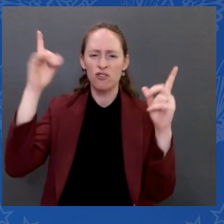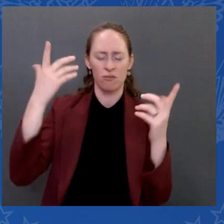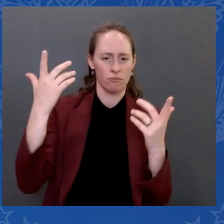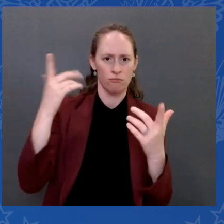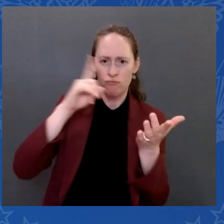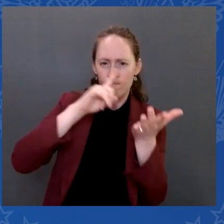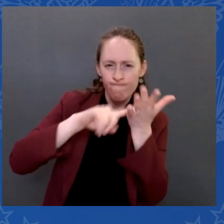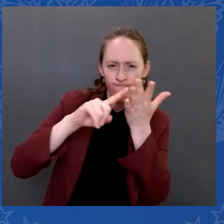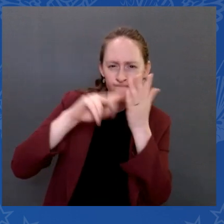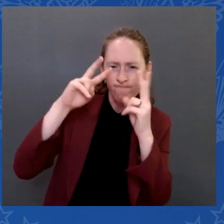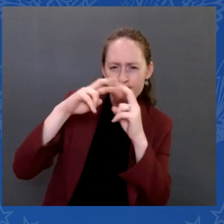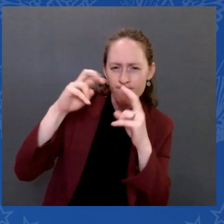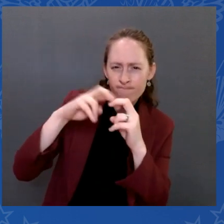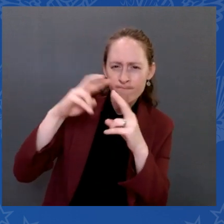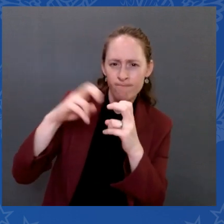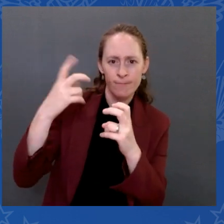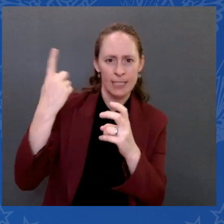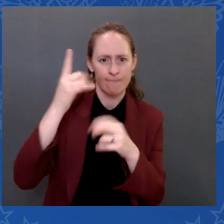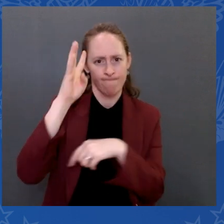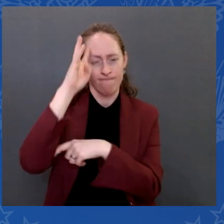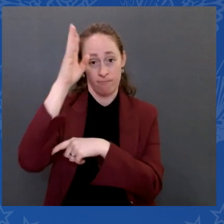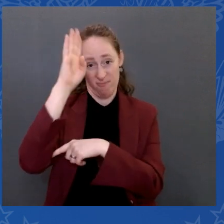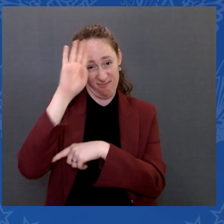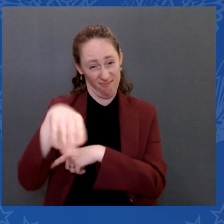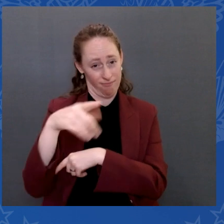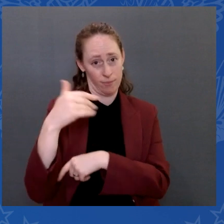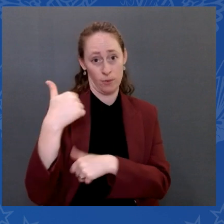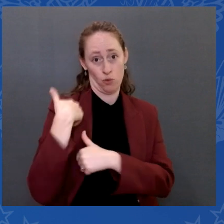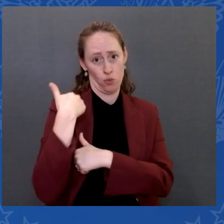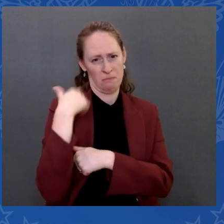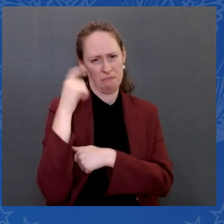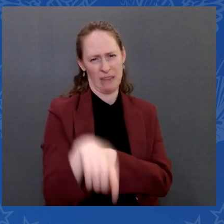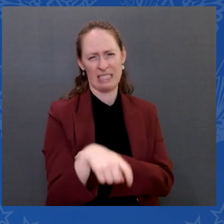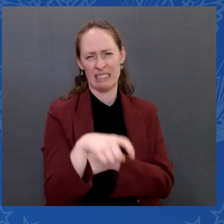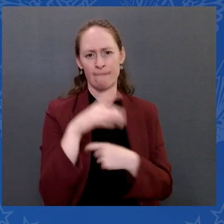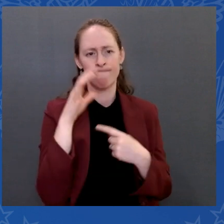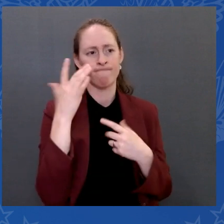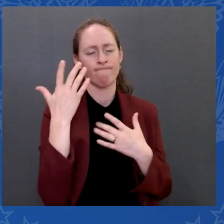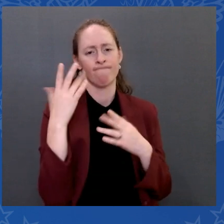And, you know, we're all in the era, unfortunately, of renewed great power competition as well.